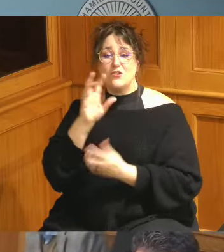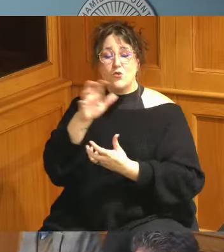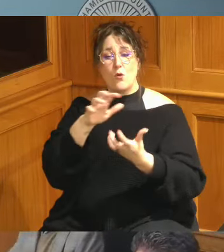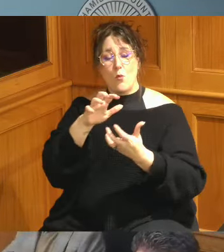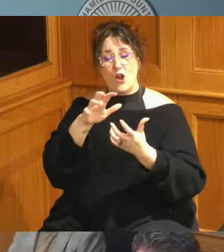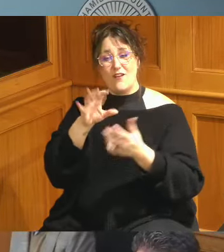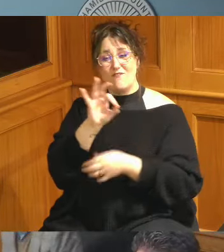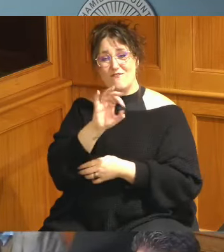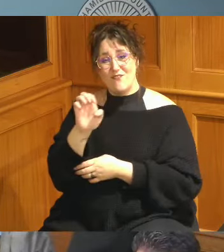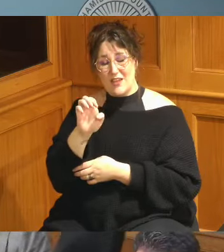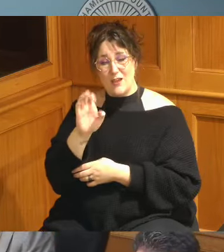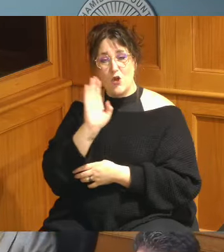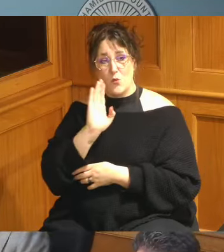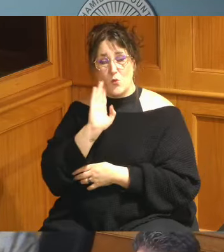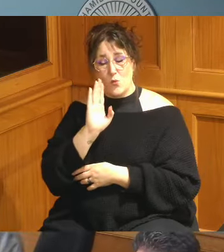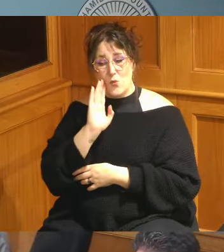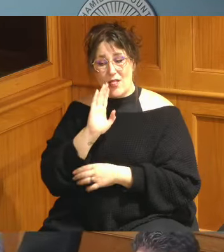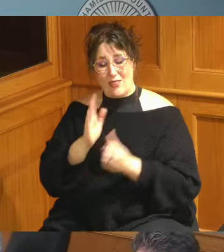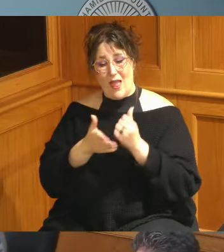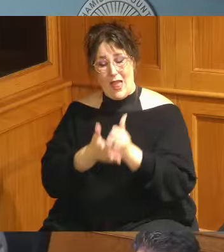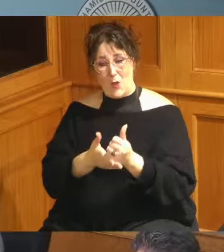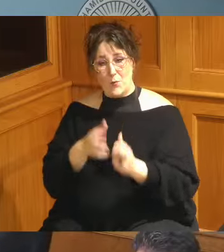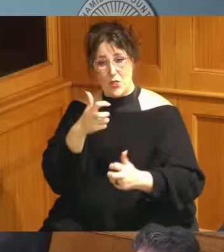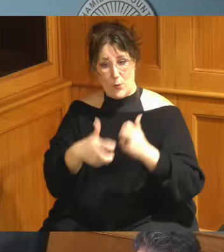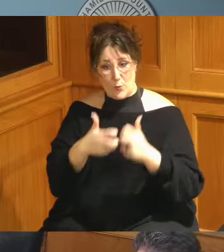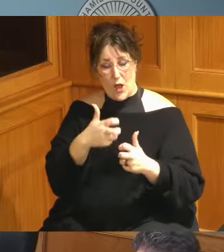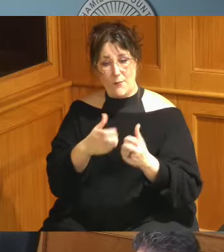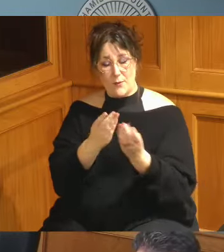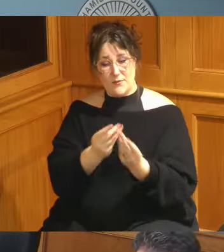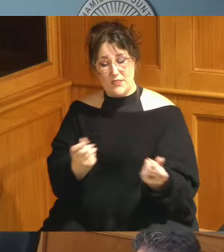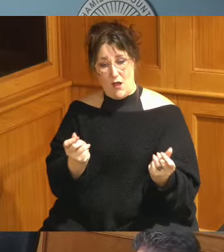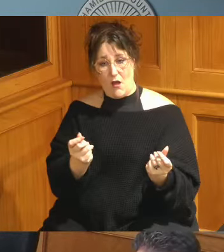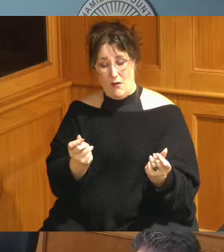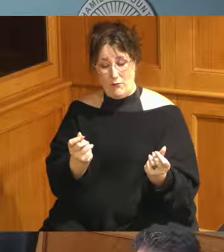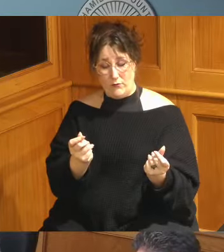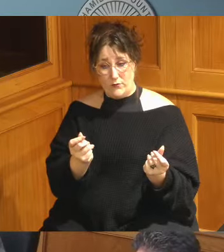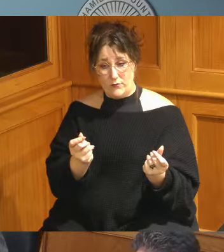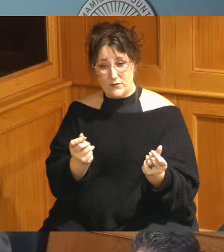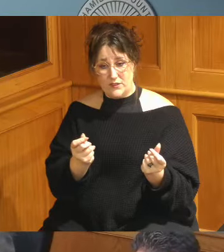which will which will help the problem help solve the problem. In addition to the items that Jeanne